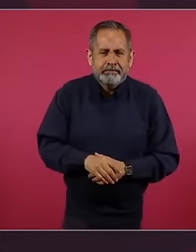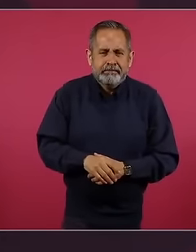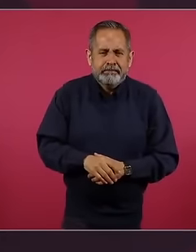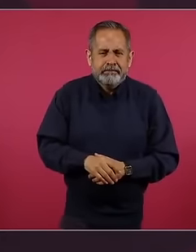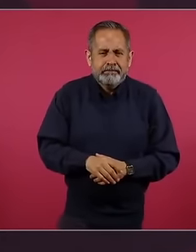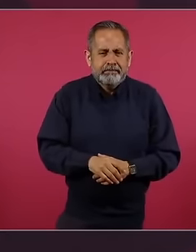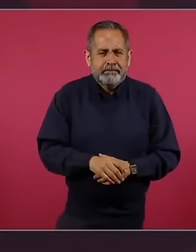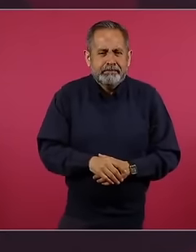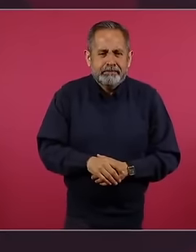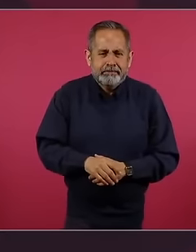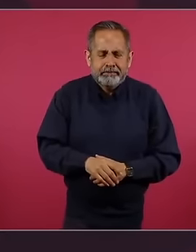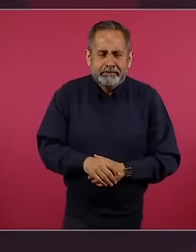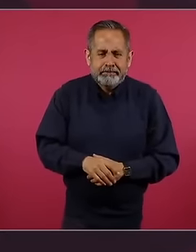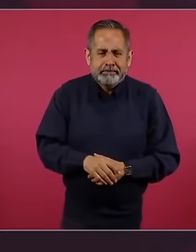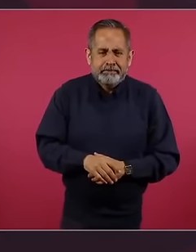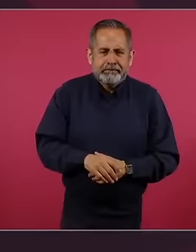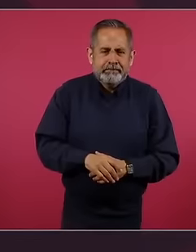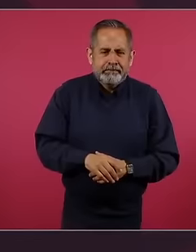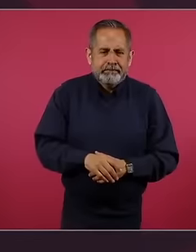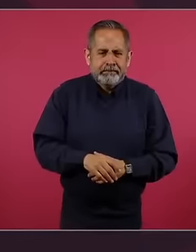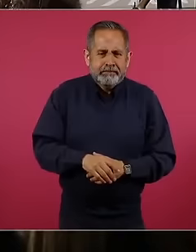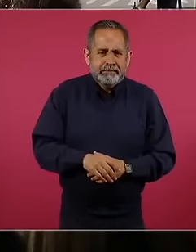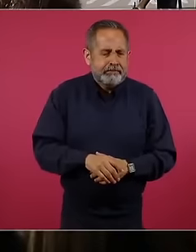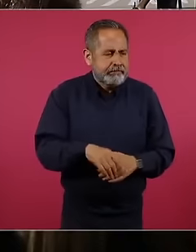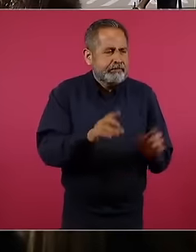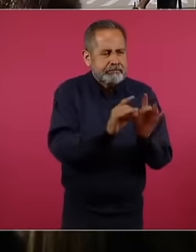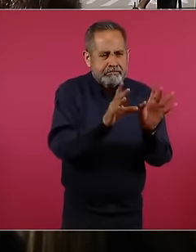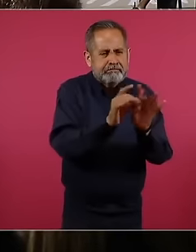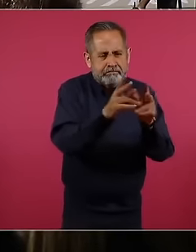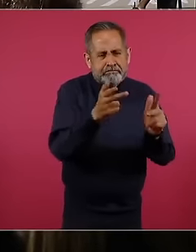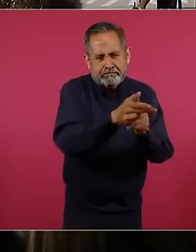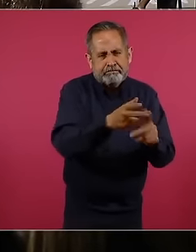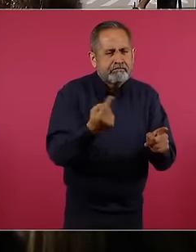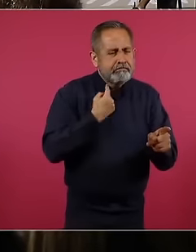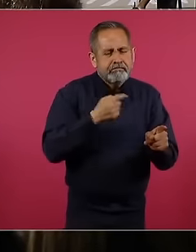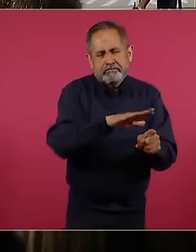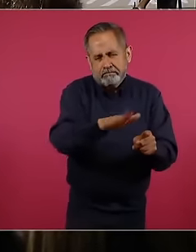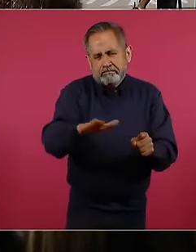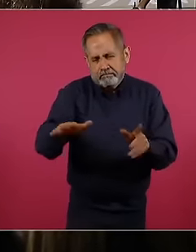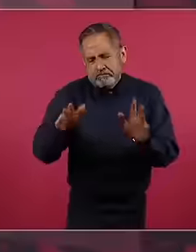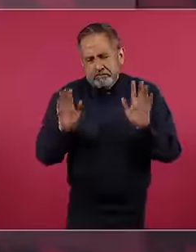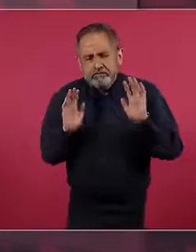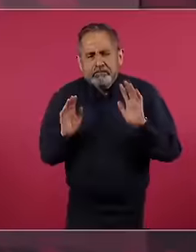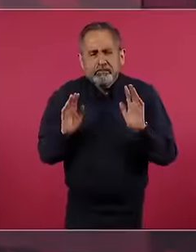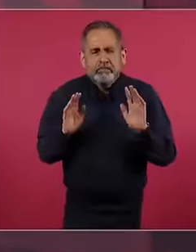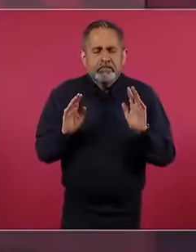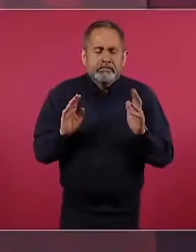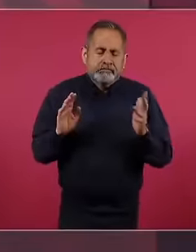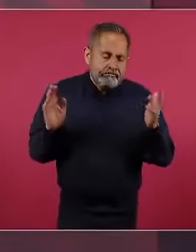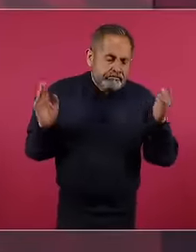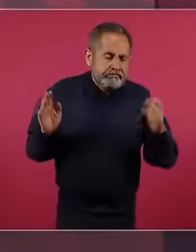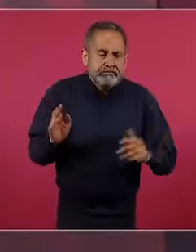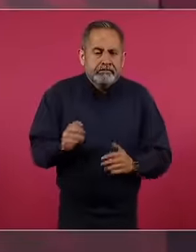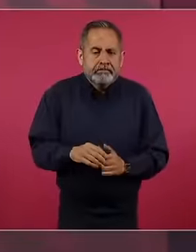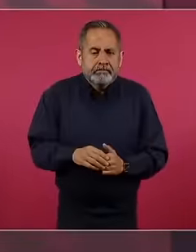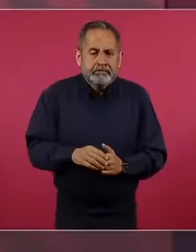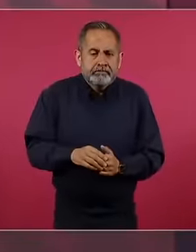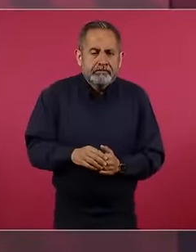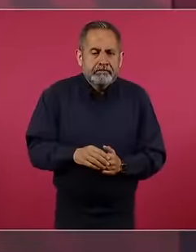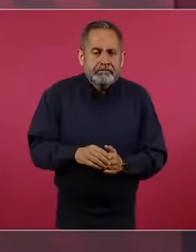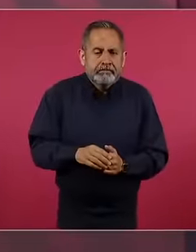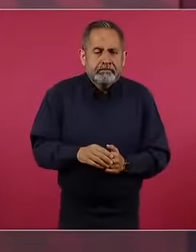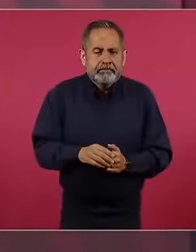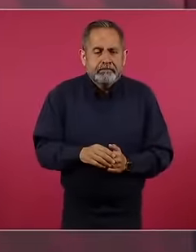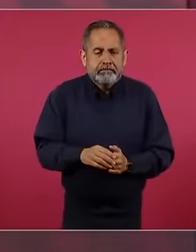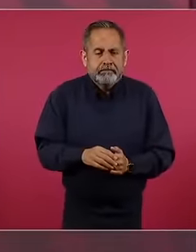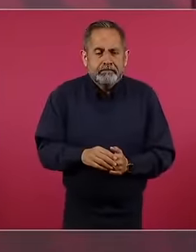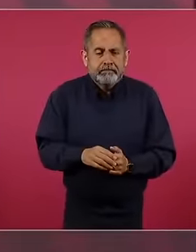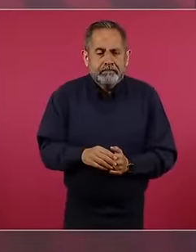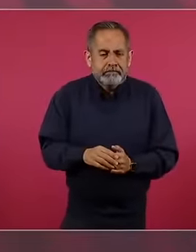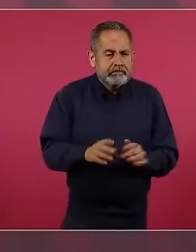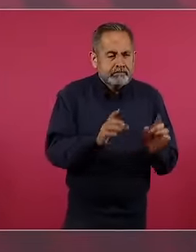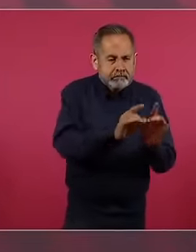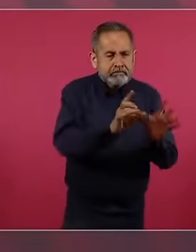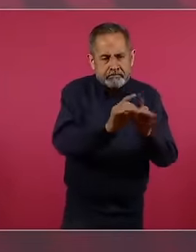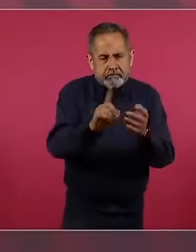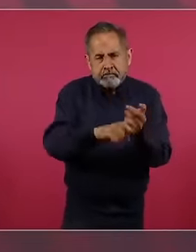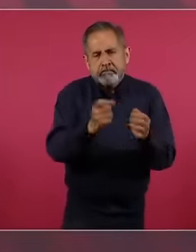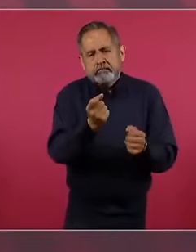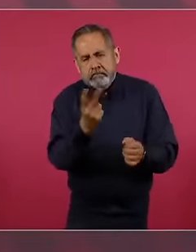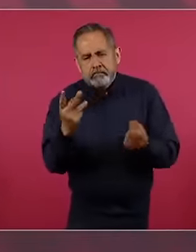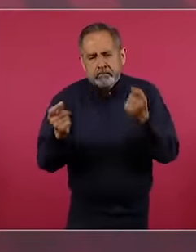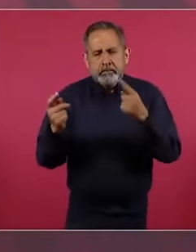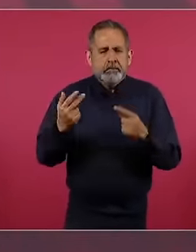what the circumstances have not caused,